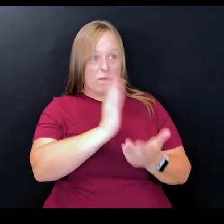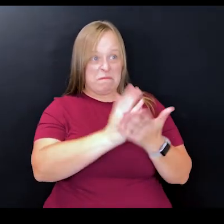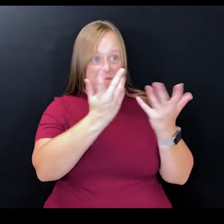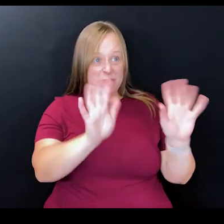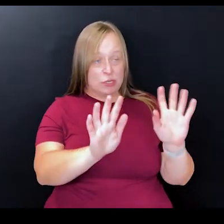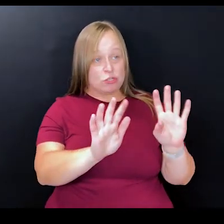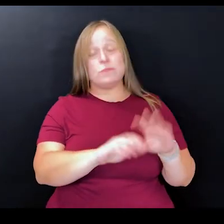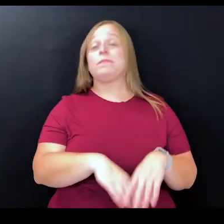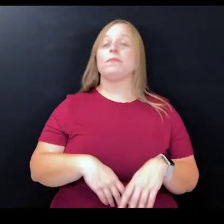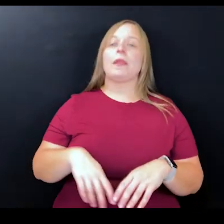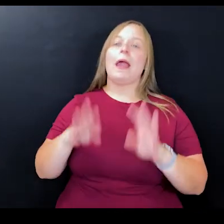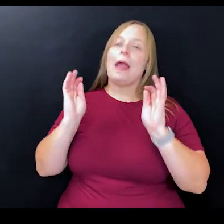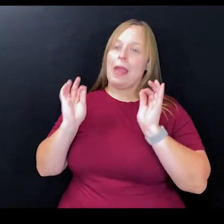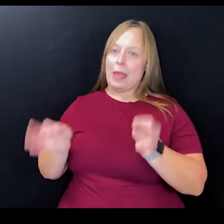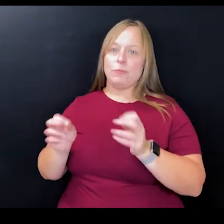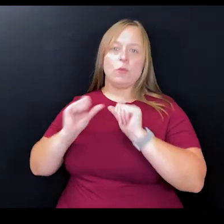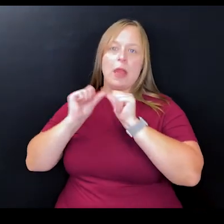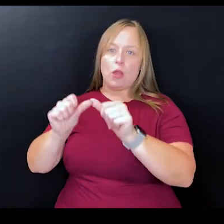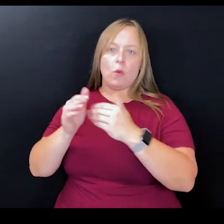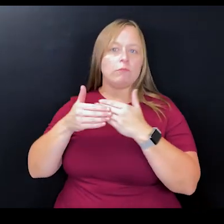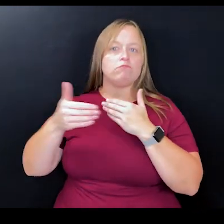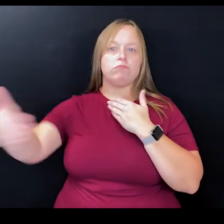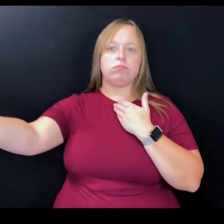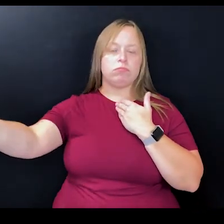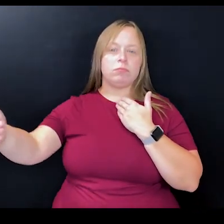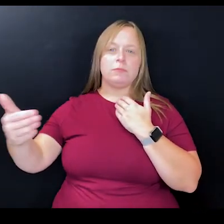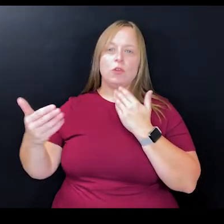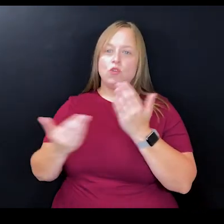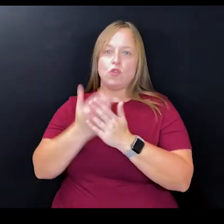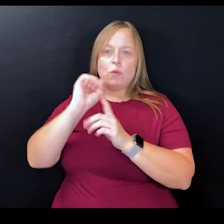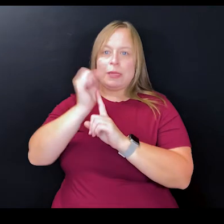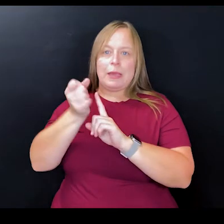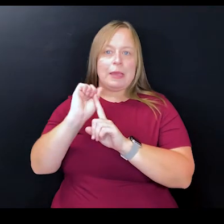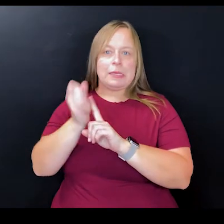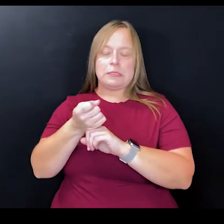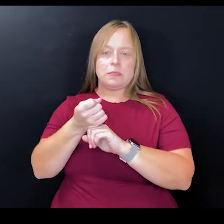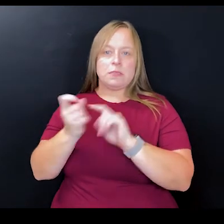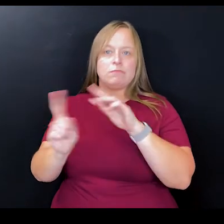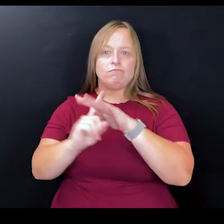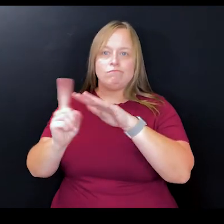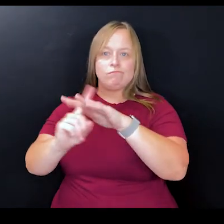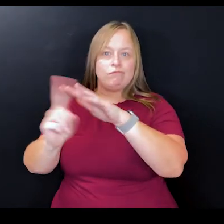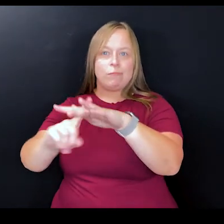This will absolutely be ongoing. There will be new cases coming out all the time,